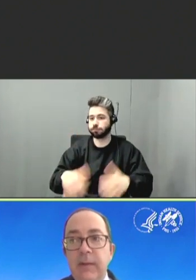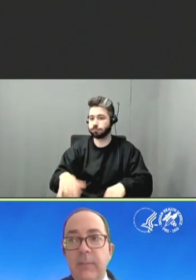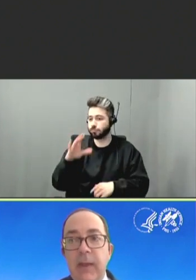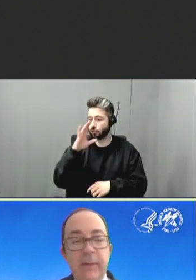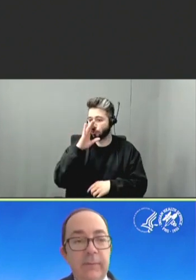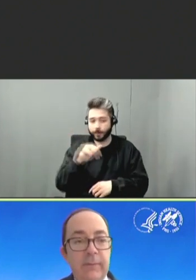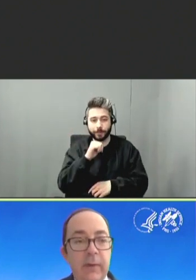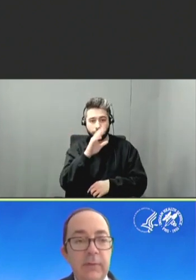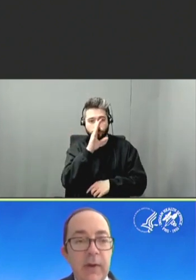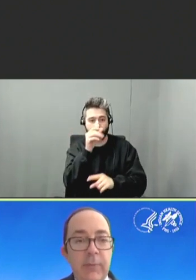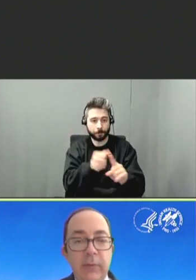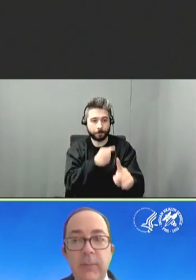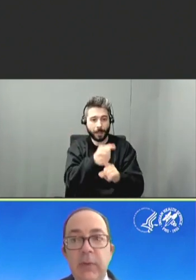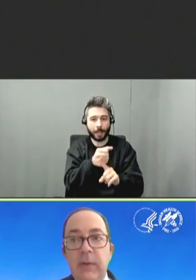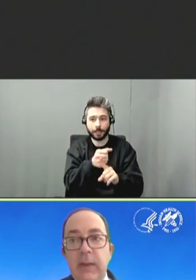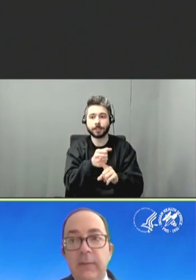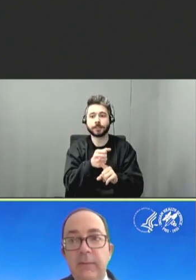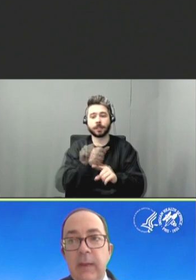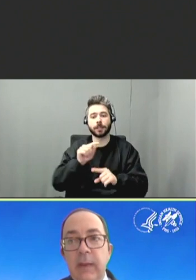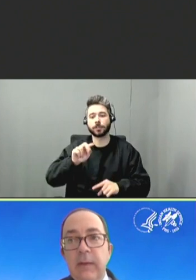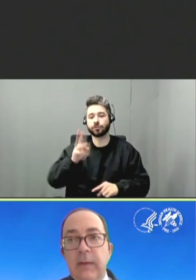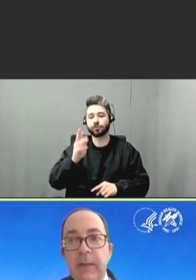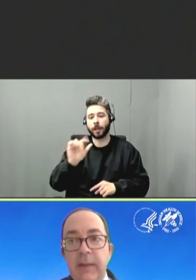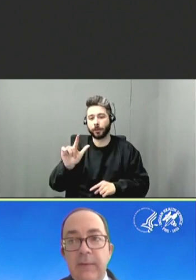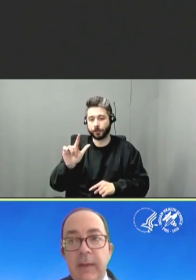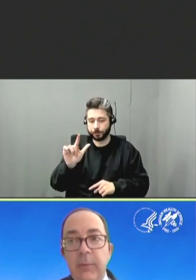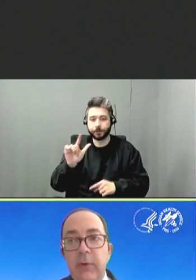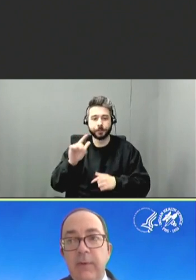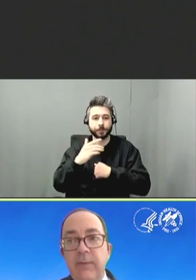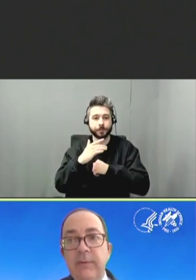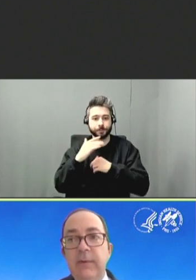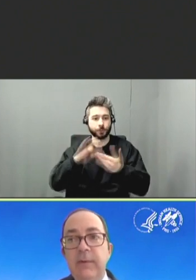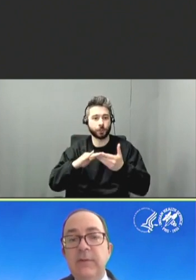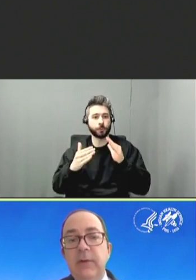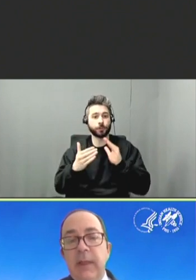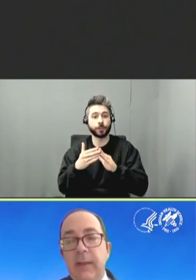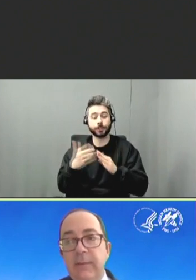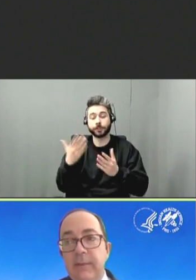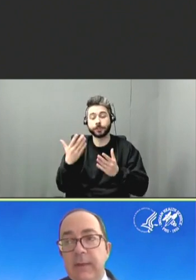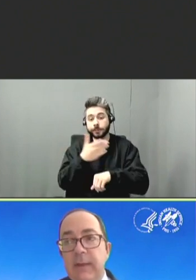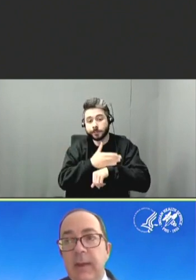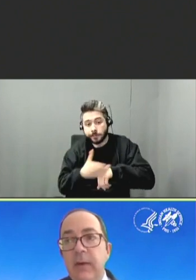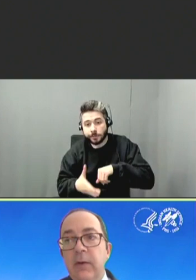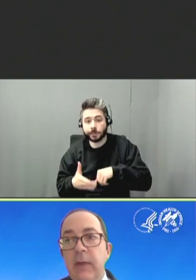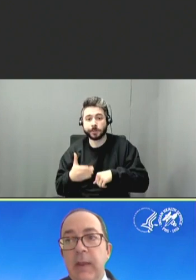impacts on tribal communities; declines and in person visits general access to care and